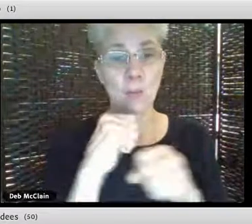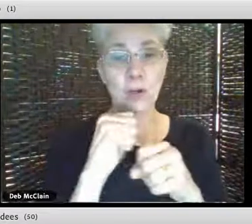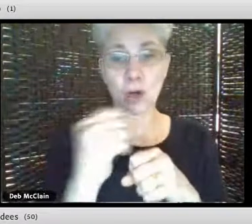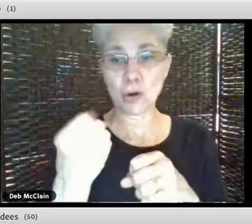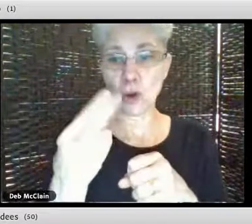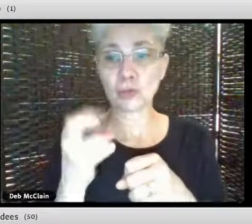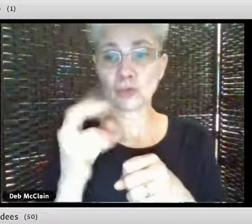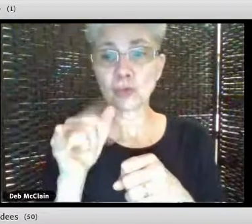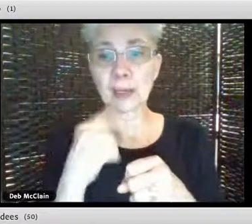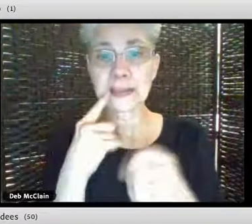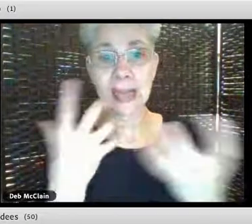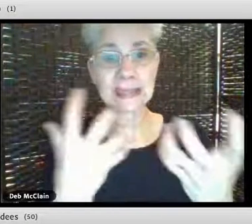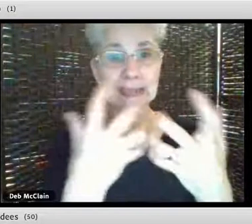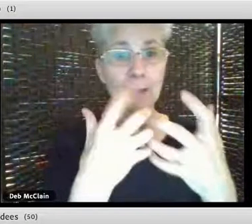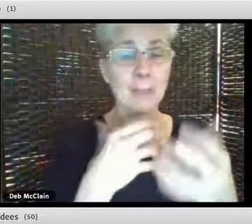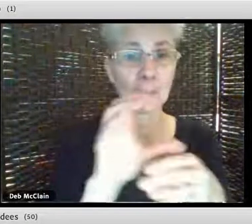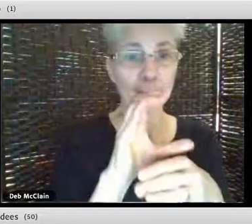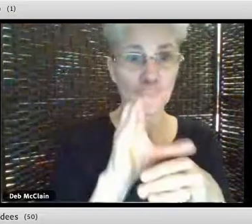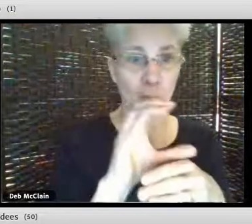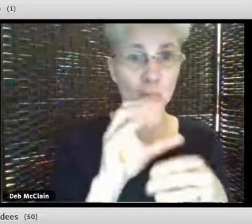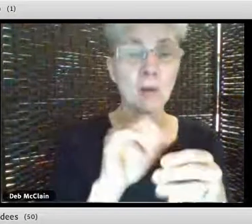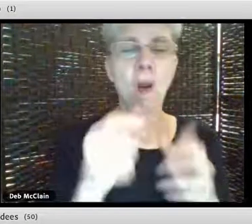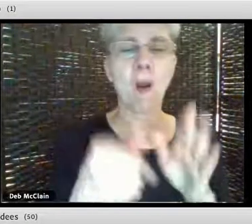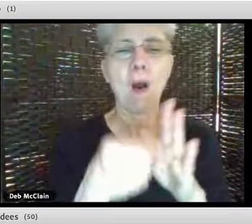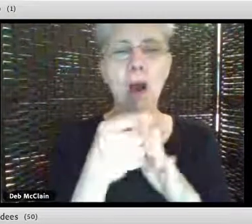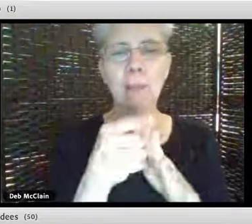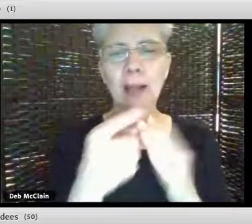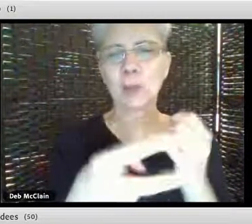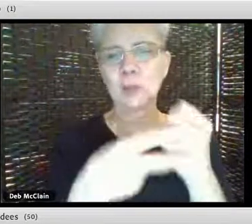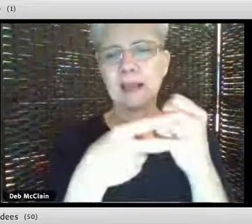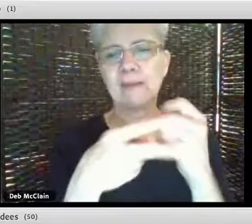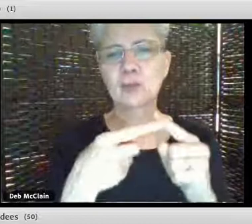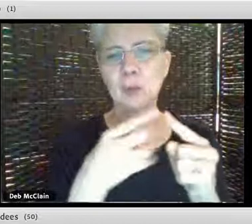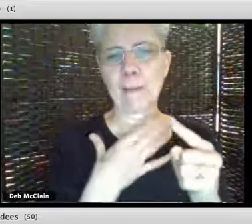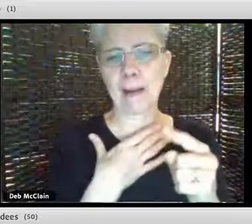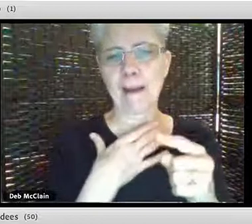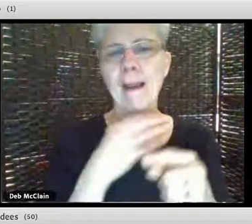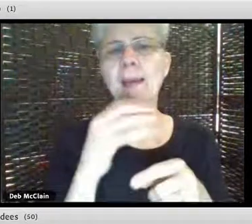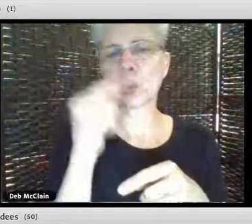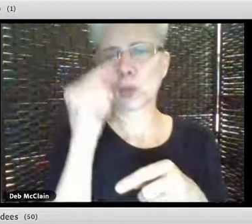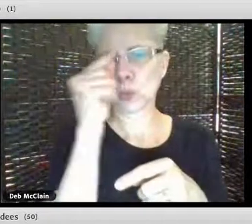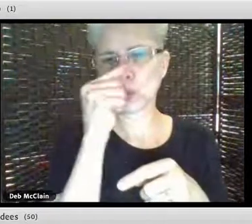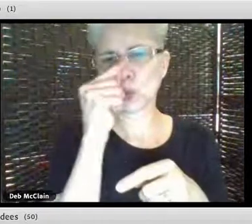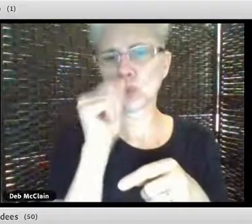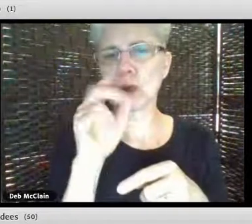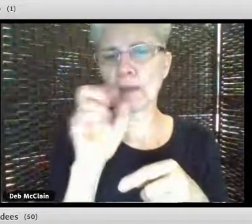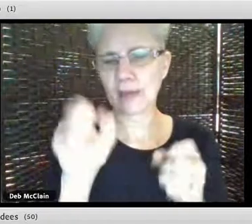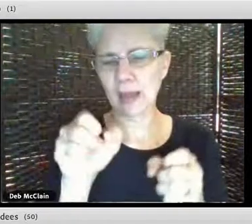because I synced my computer, will automatically save to my Google Drive, yes.